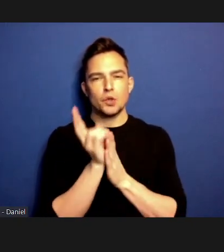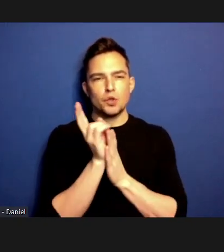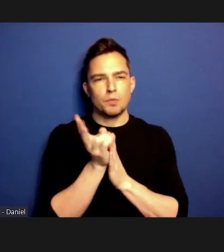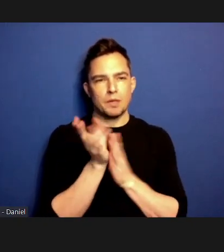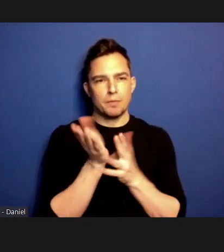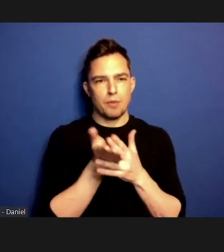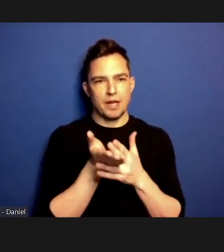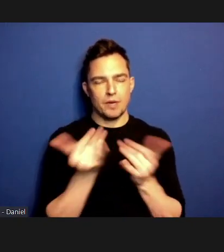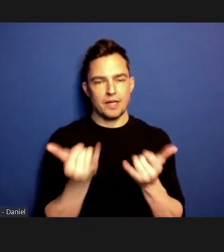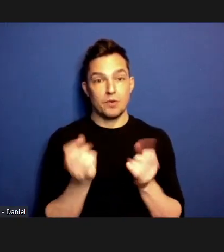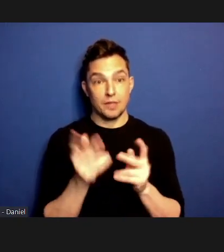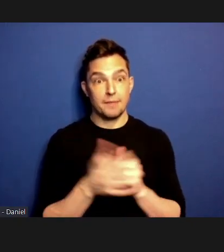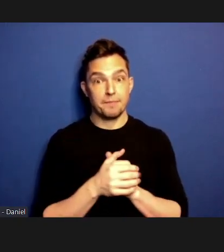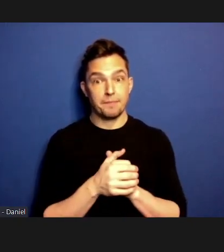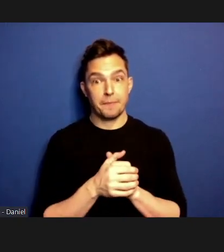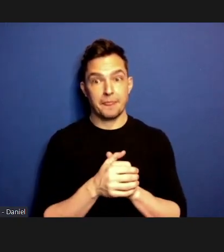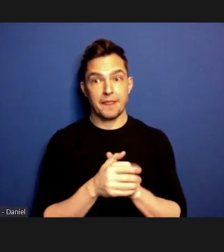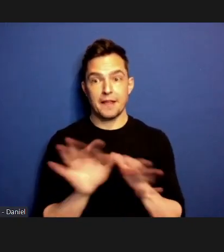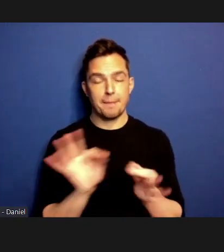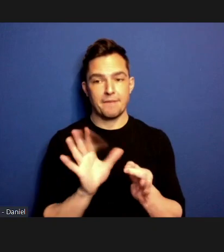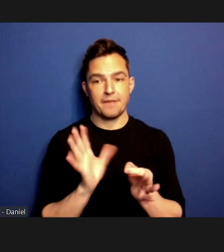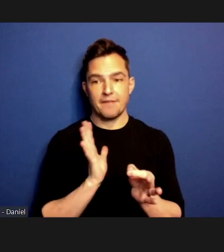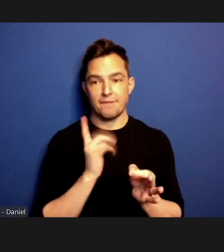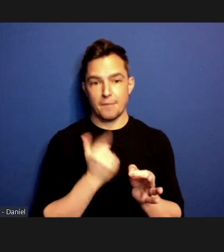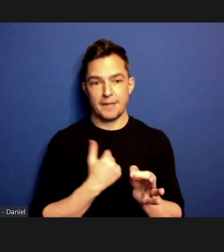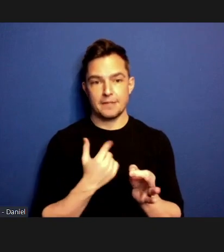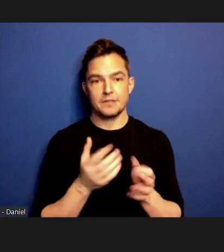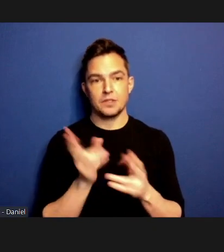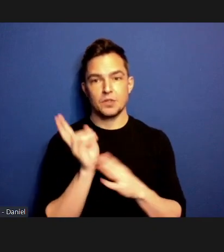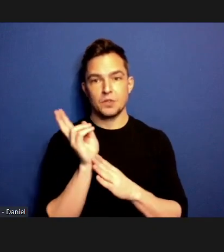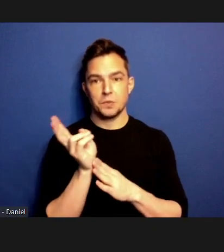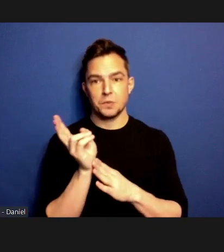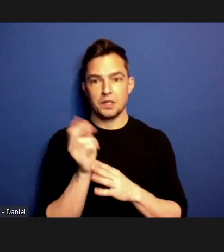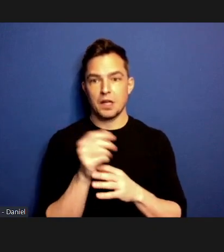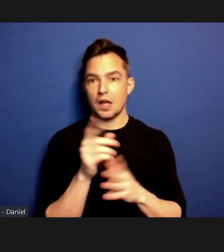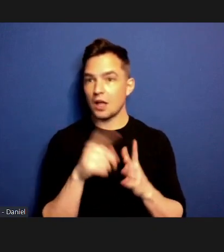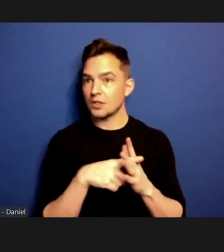now. That's perfectly fine. I can start at 6:29.